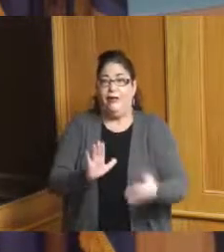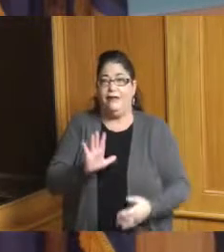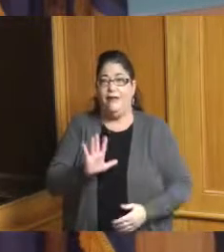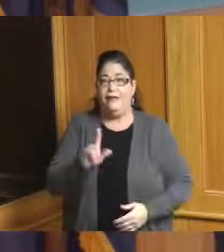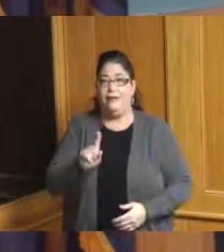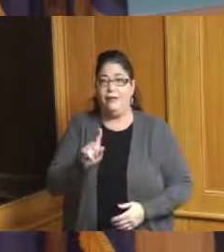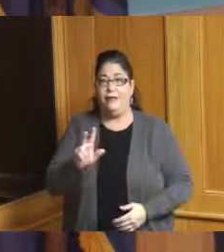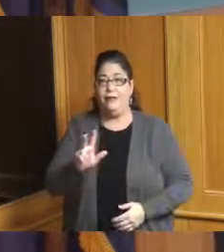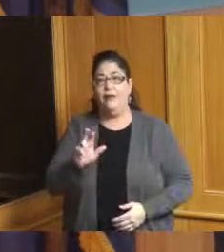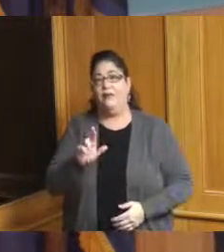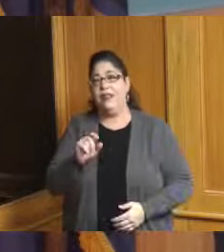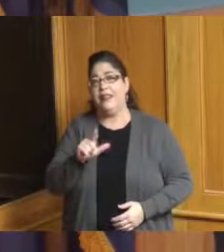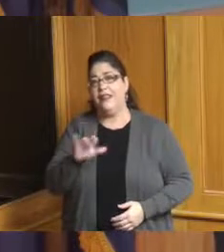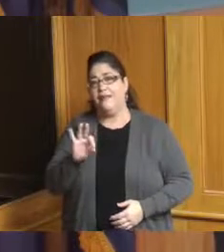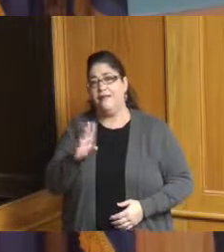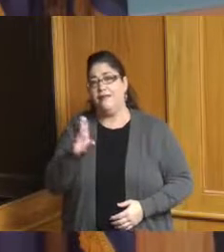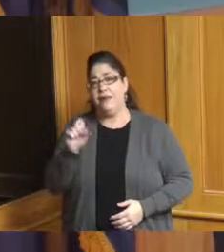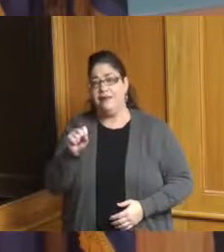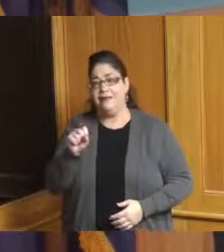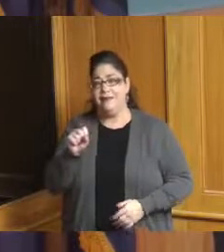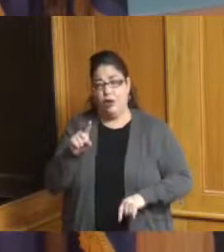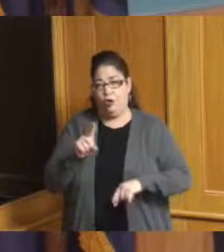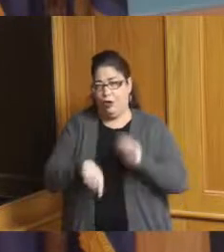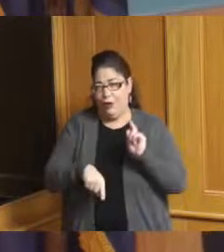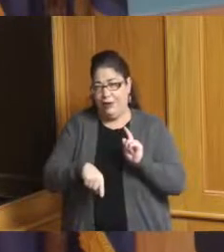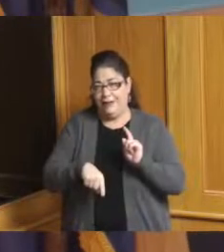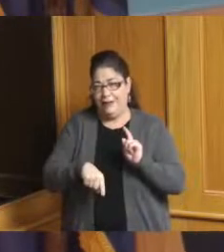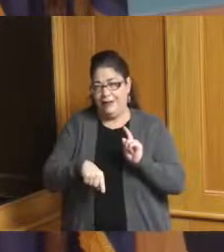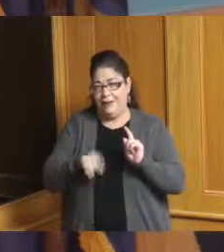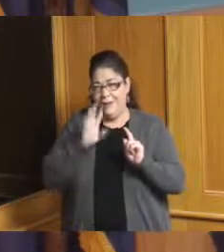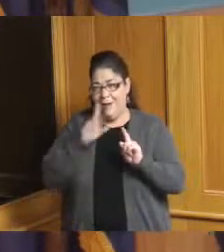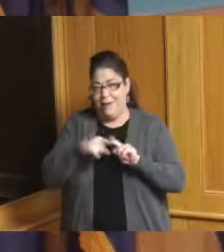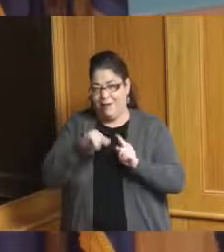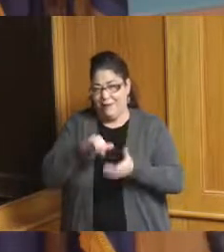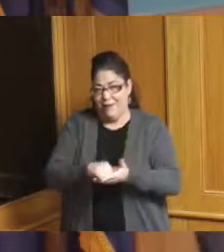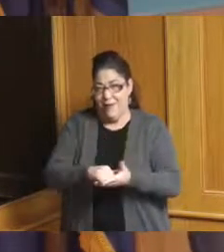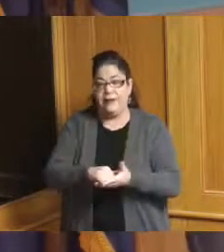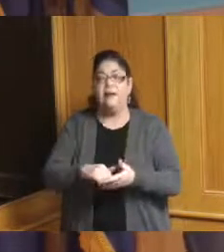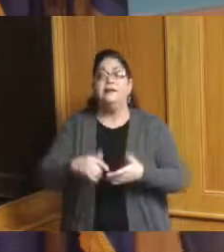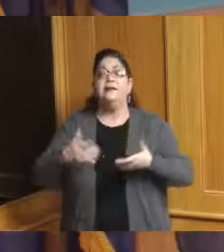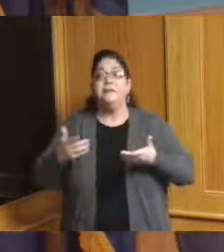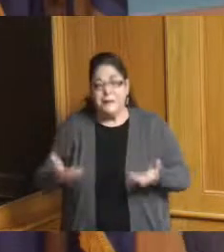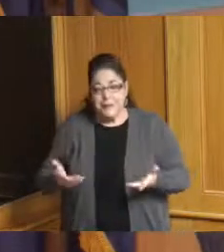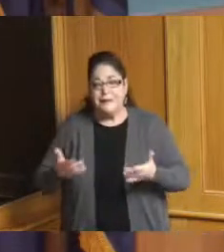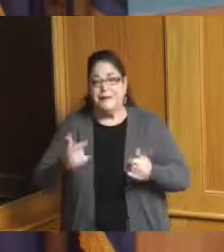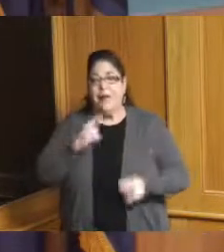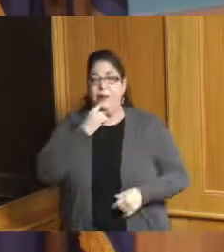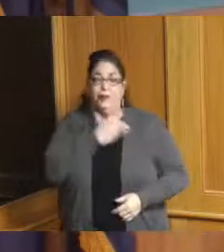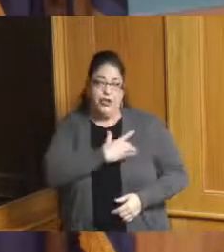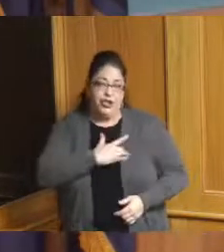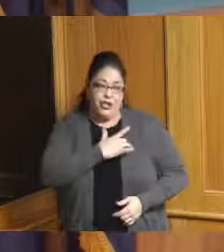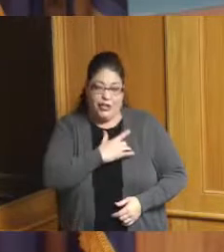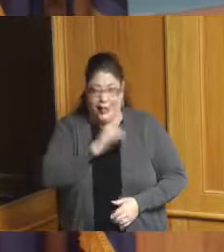bus because I wouldn't have been able to talk and I appreciate Madam President you making